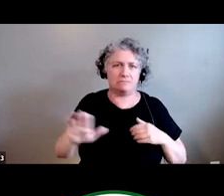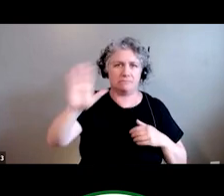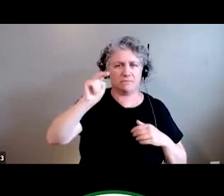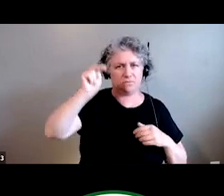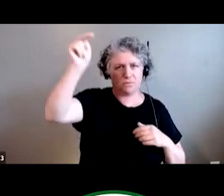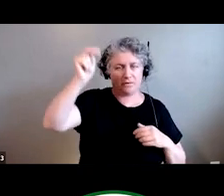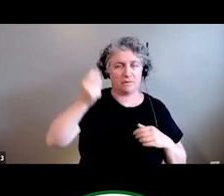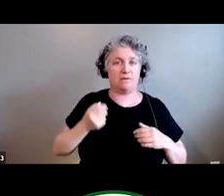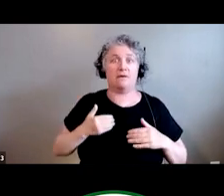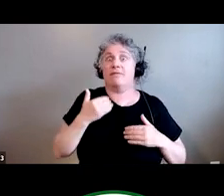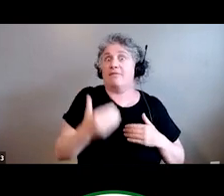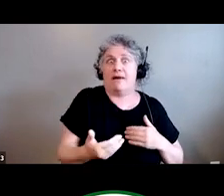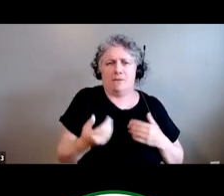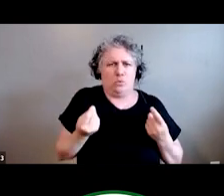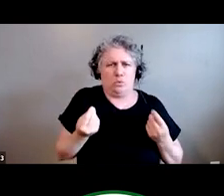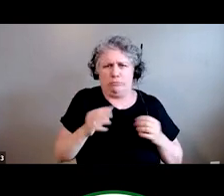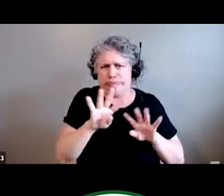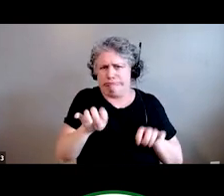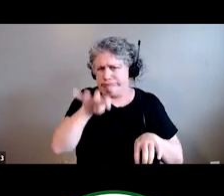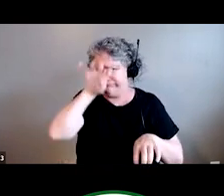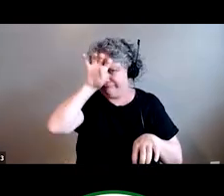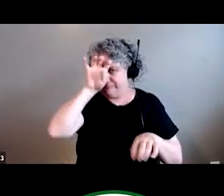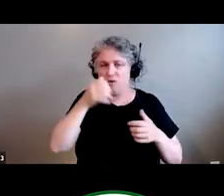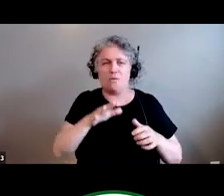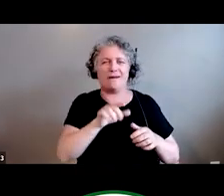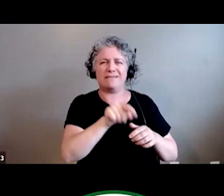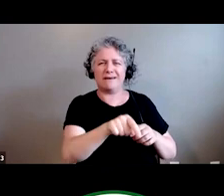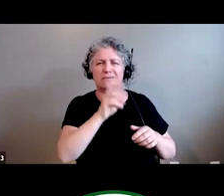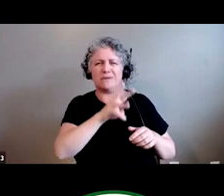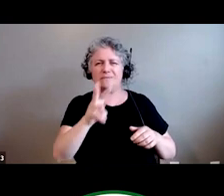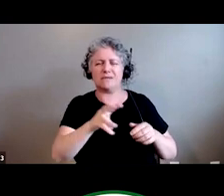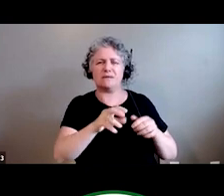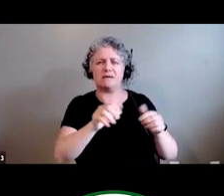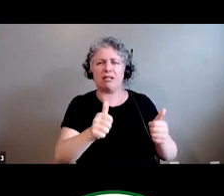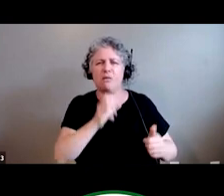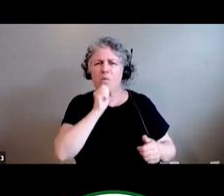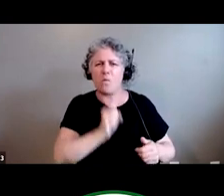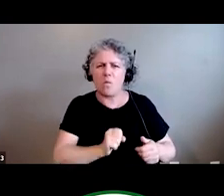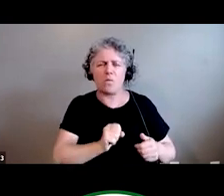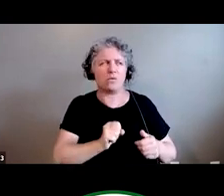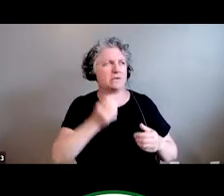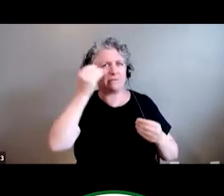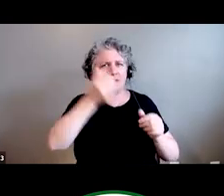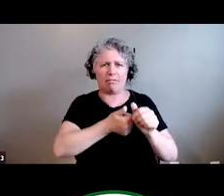But it wasn't feasible for us to revisit every site, often enough to ensure updated information.